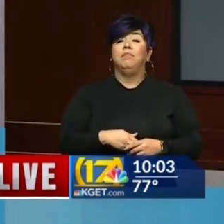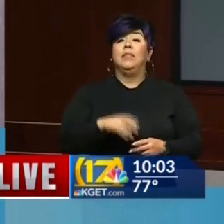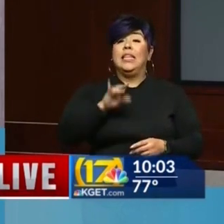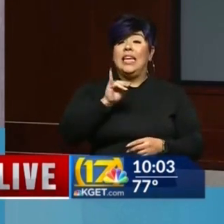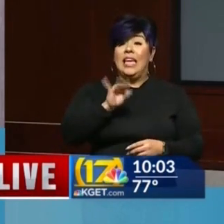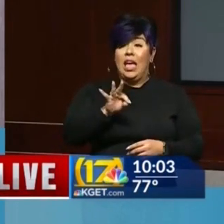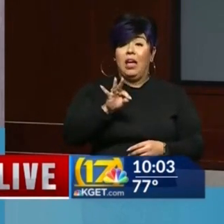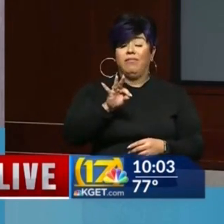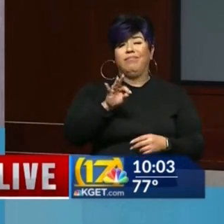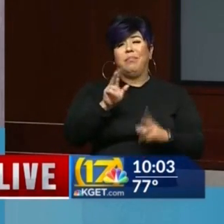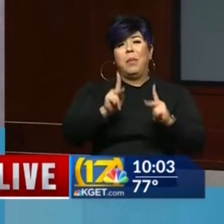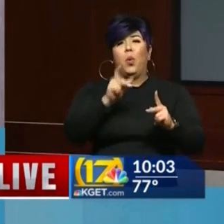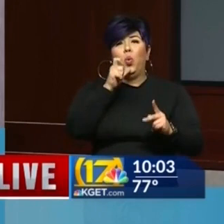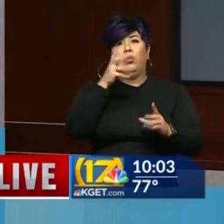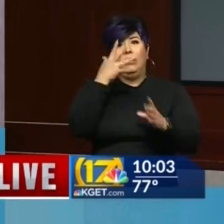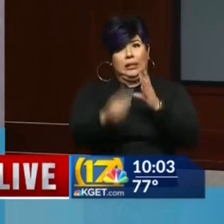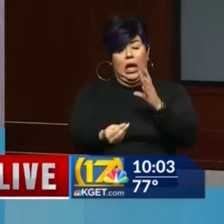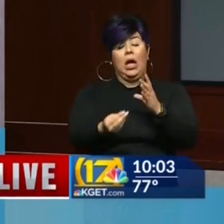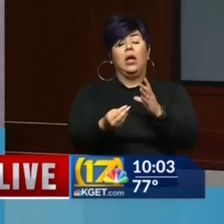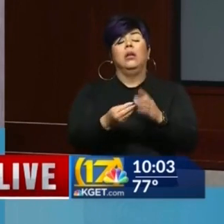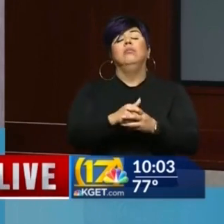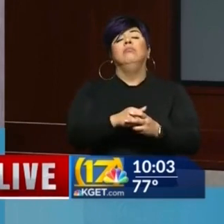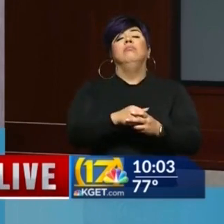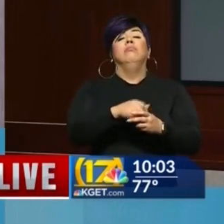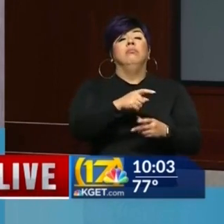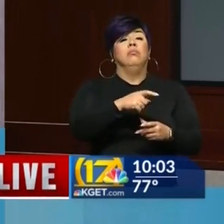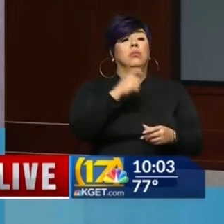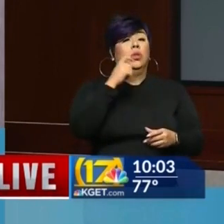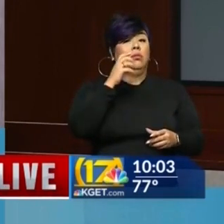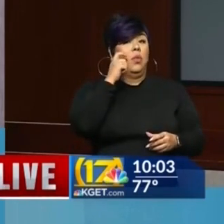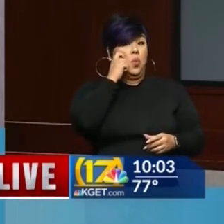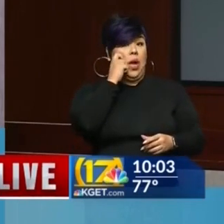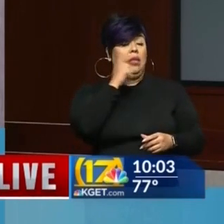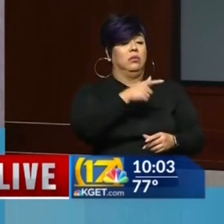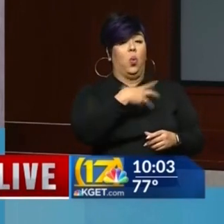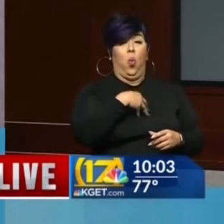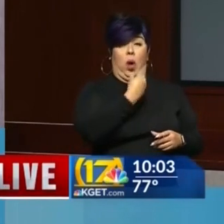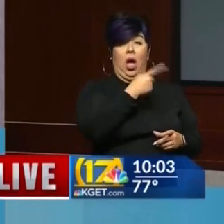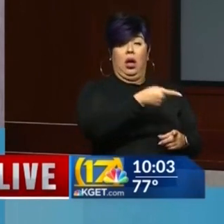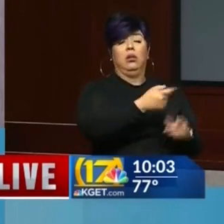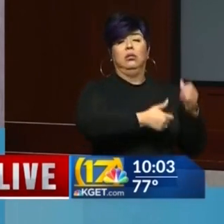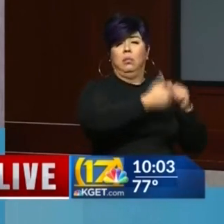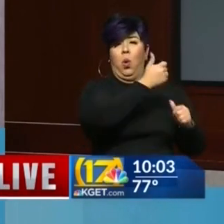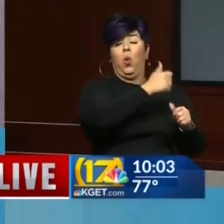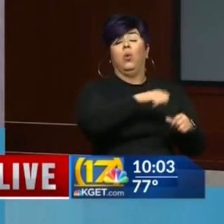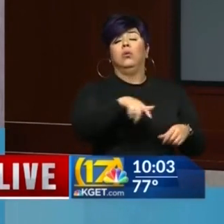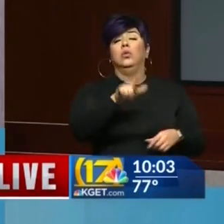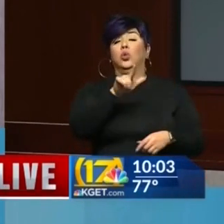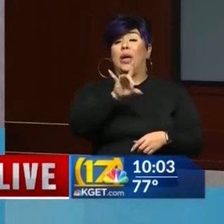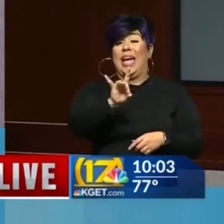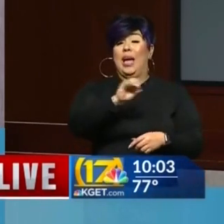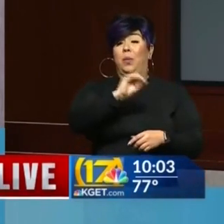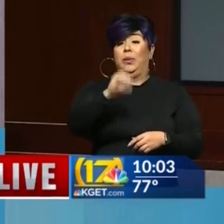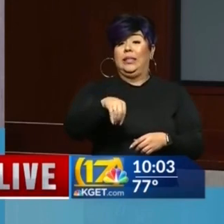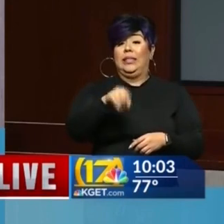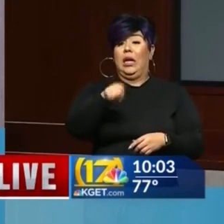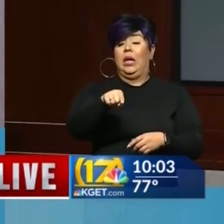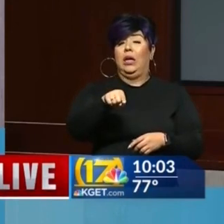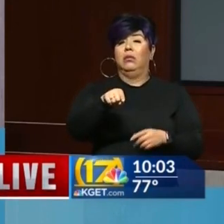CURRAN'S CASES OF COVID ARE FEMALE, 62 PERCENT OF OUR COVID DEATHS ARE IN MALES, WITH KNOWN